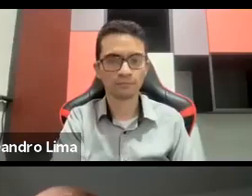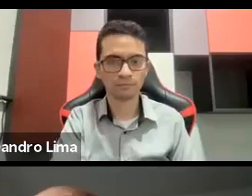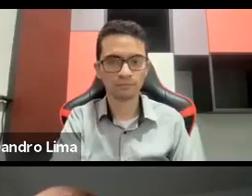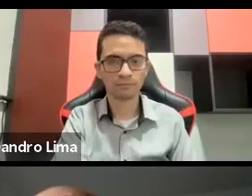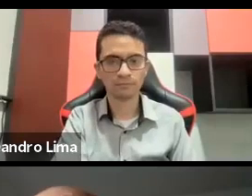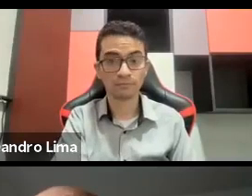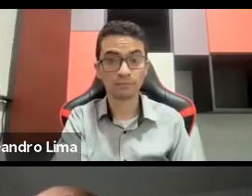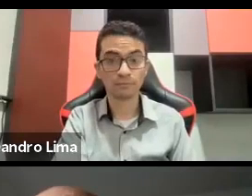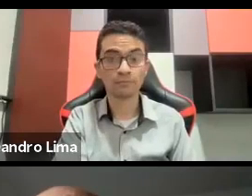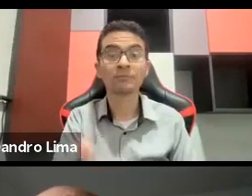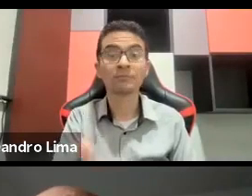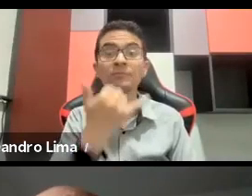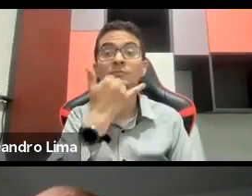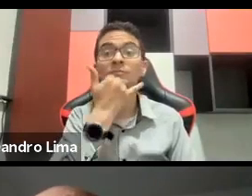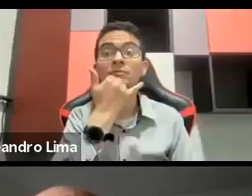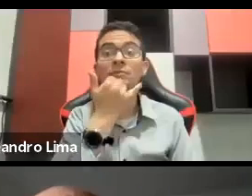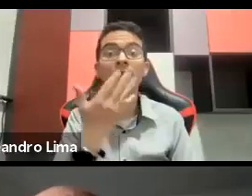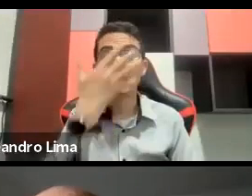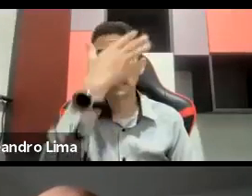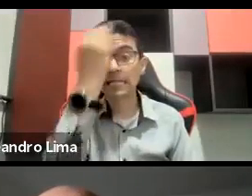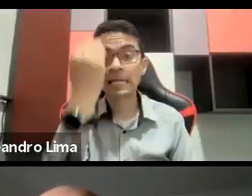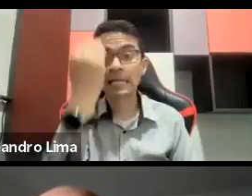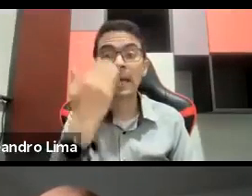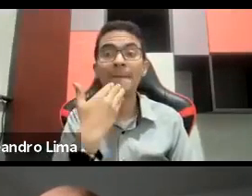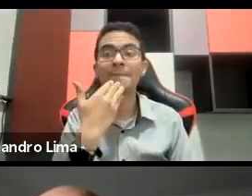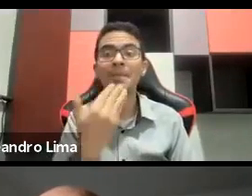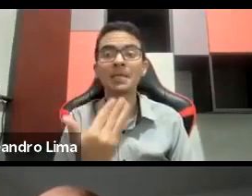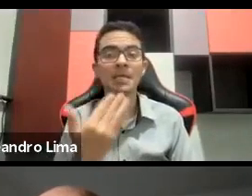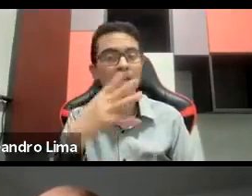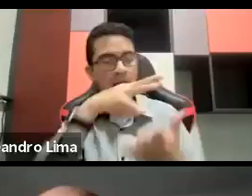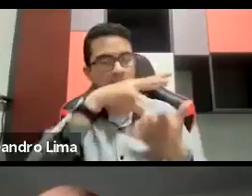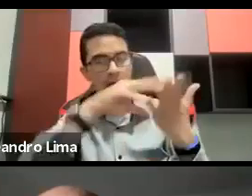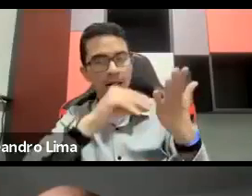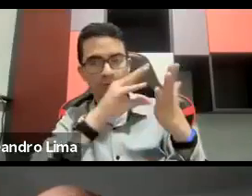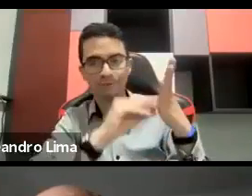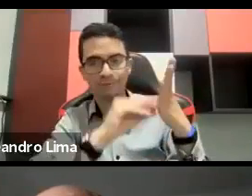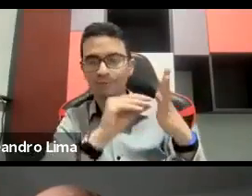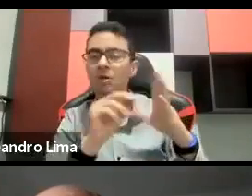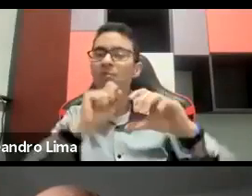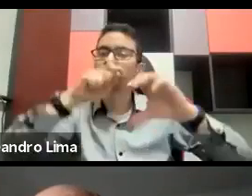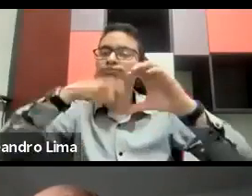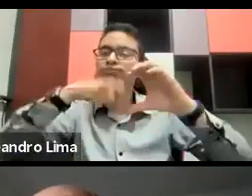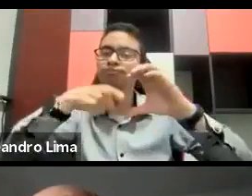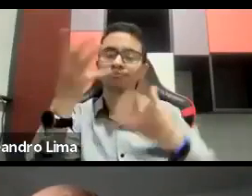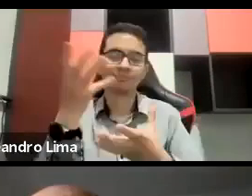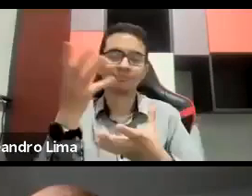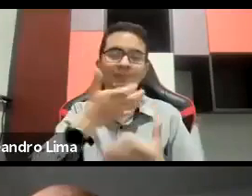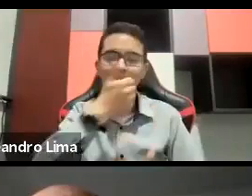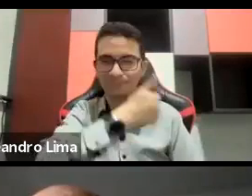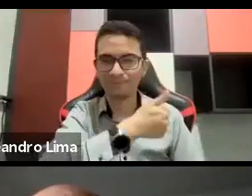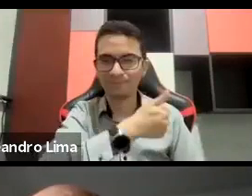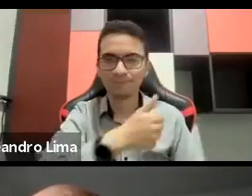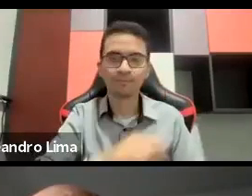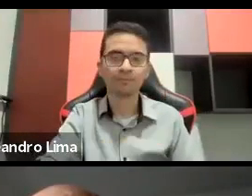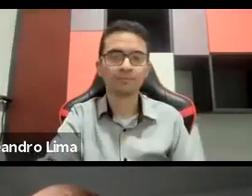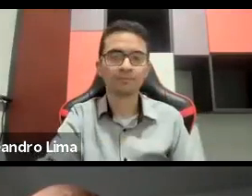Não esquece de gravar